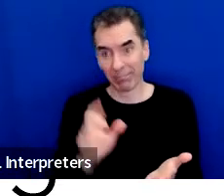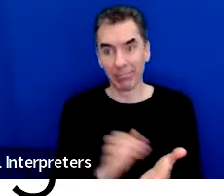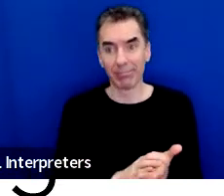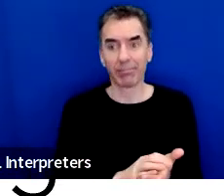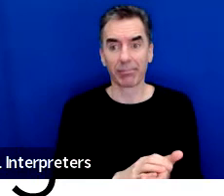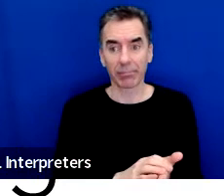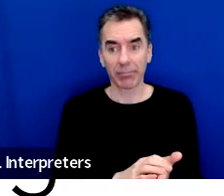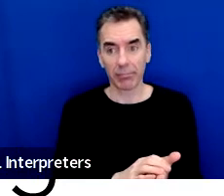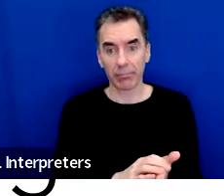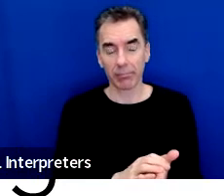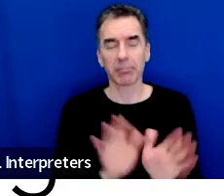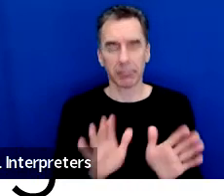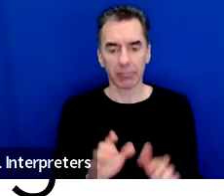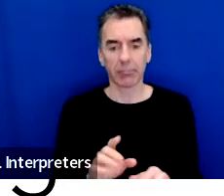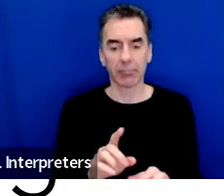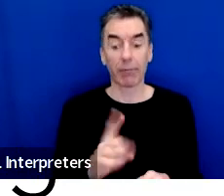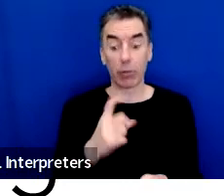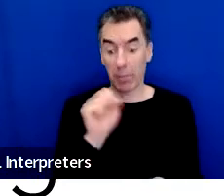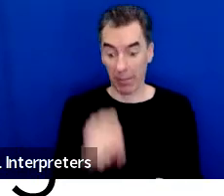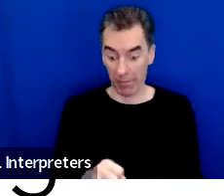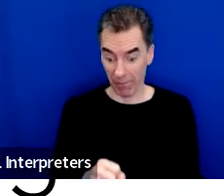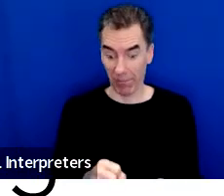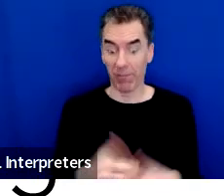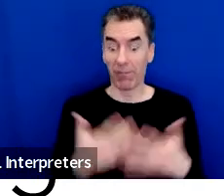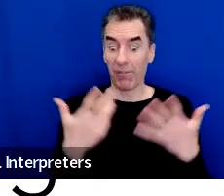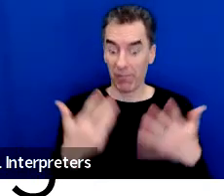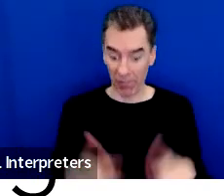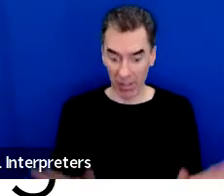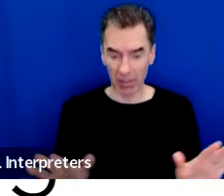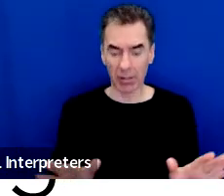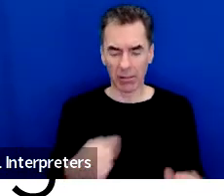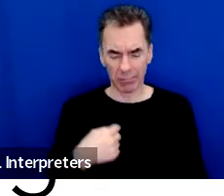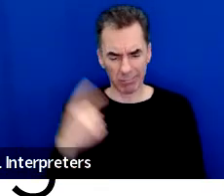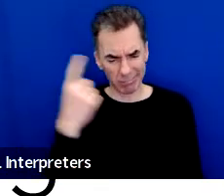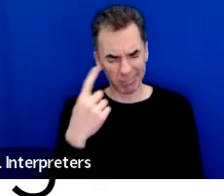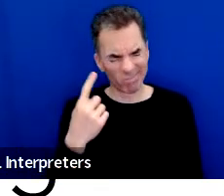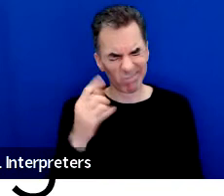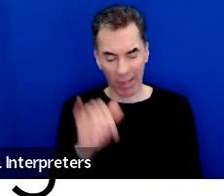And then after the first semester, I decided I wasn't going to use that book for a few reasons.